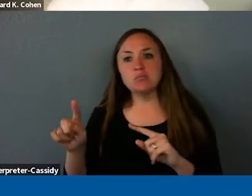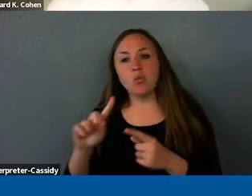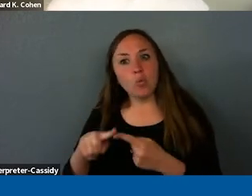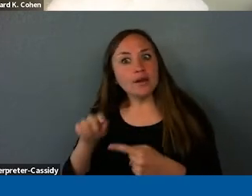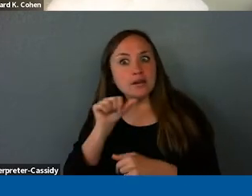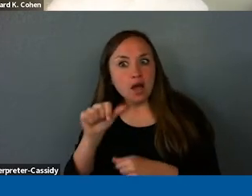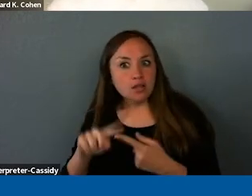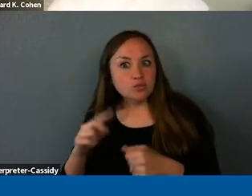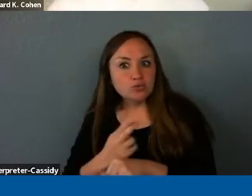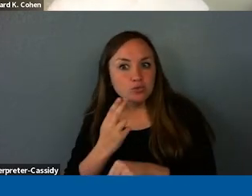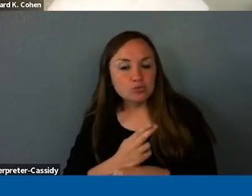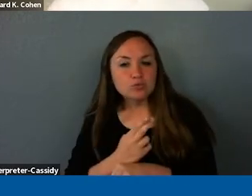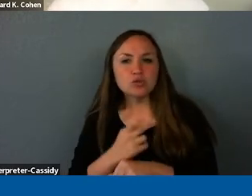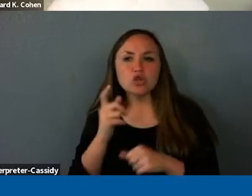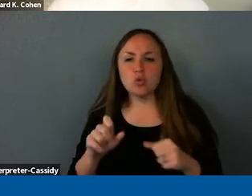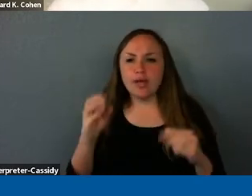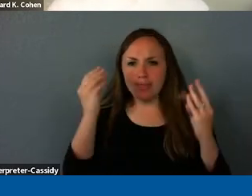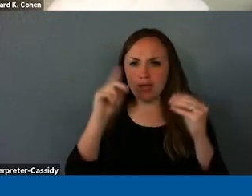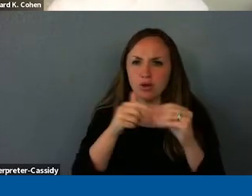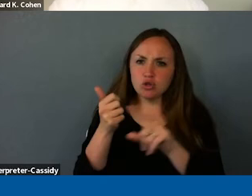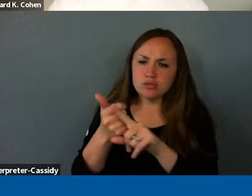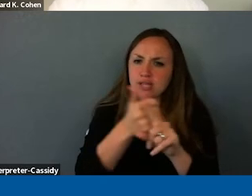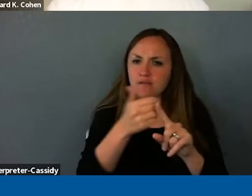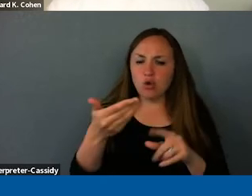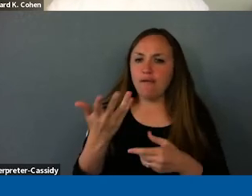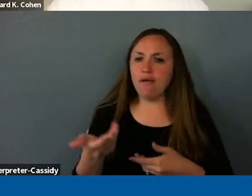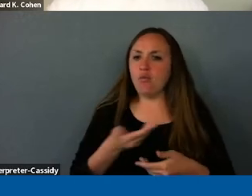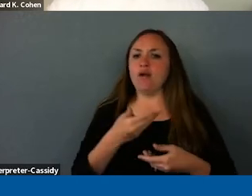And at this point, you can consider yourself initiated, but this is only the beginning.